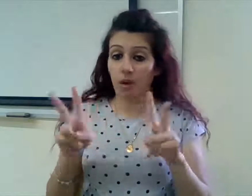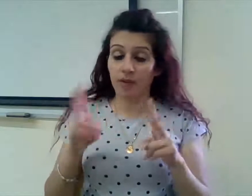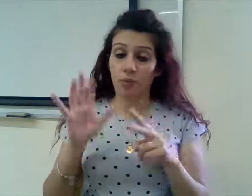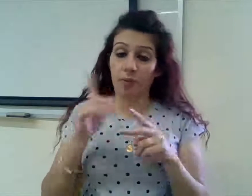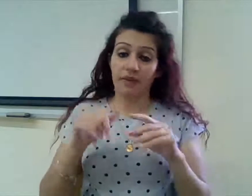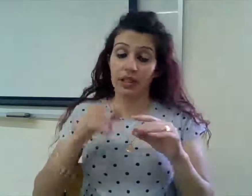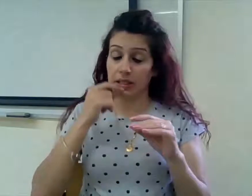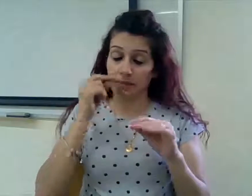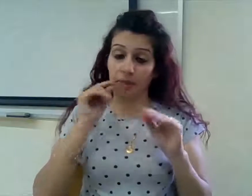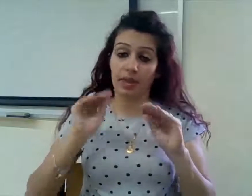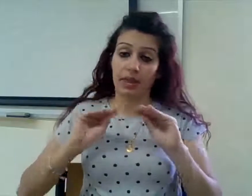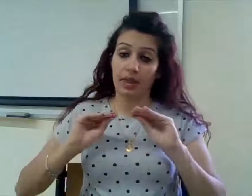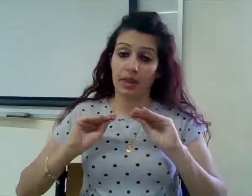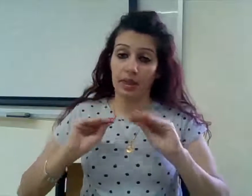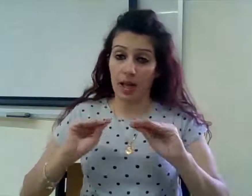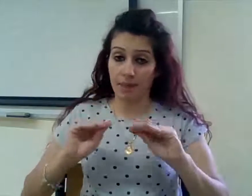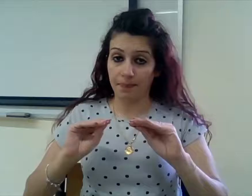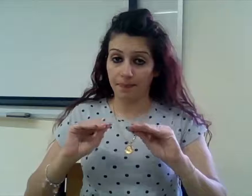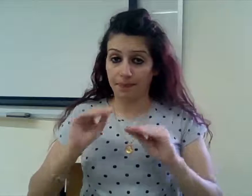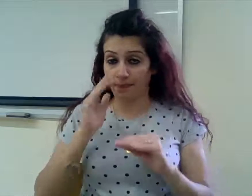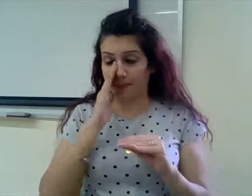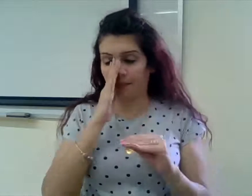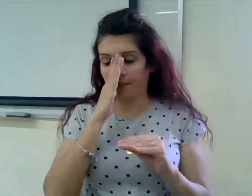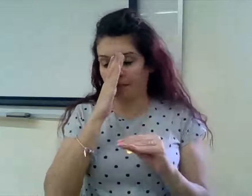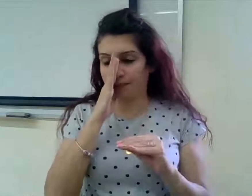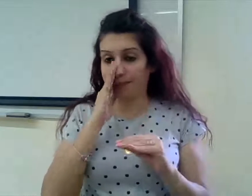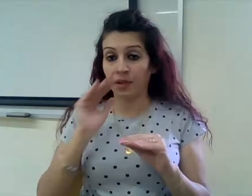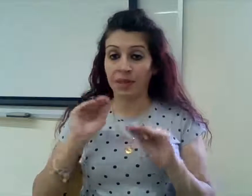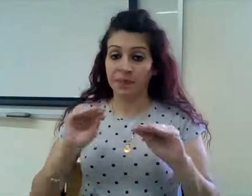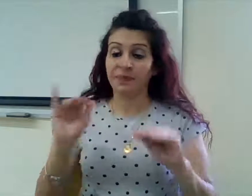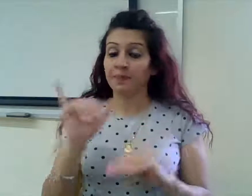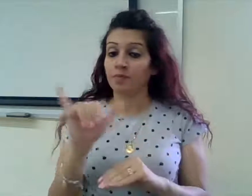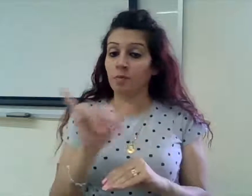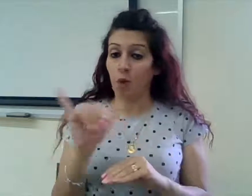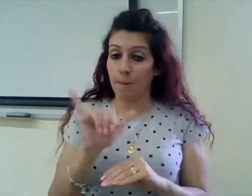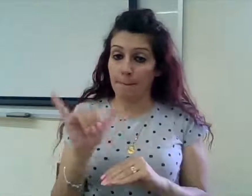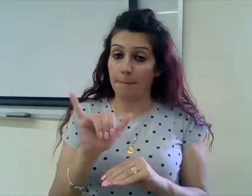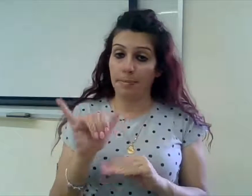on how to actually learn outside of the technology with things that are